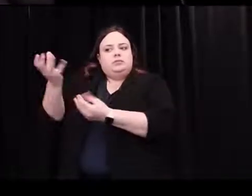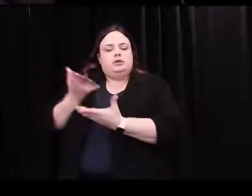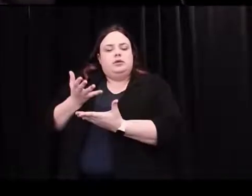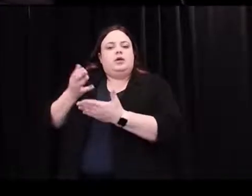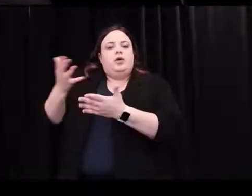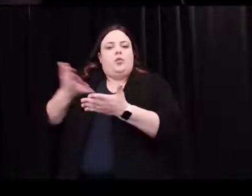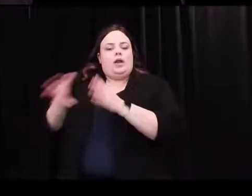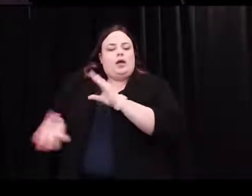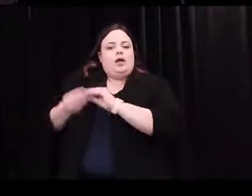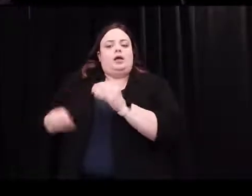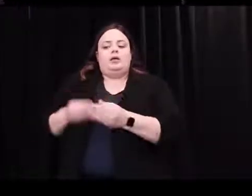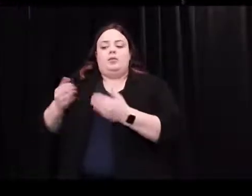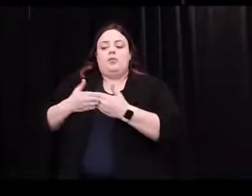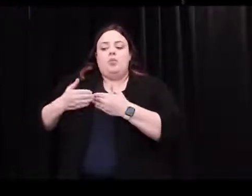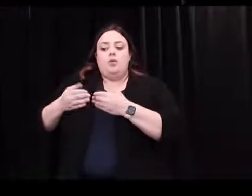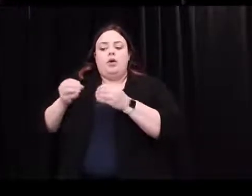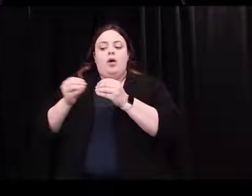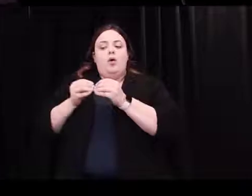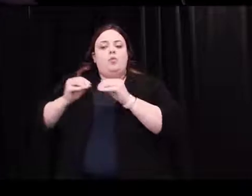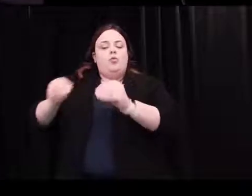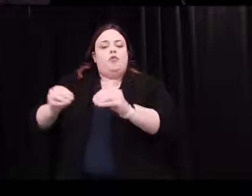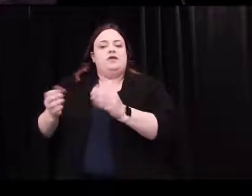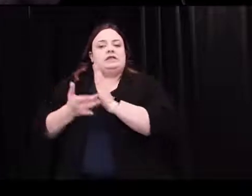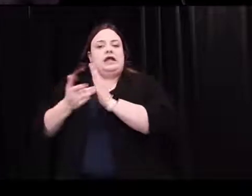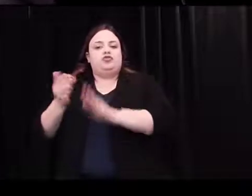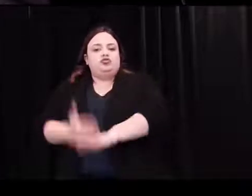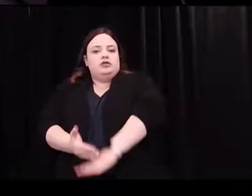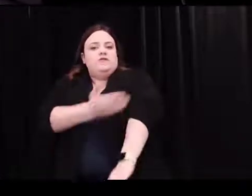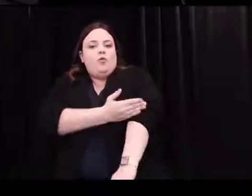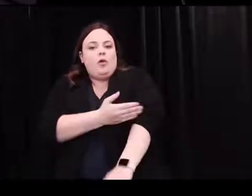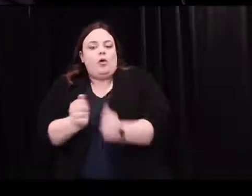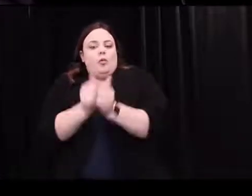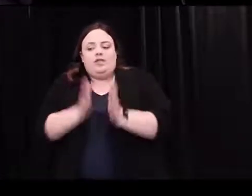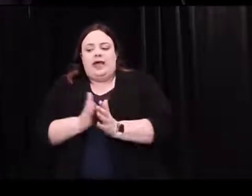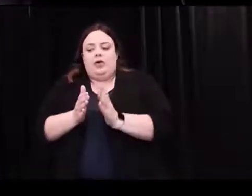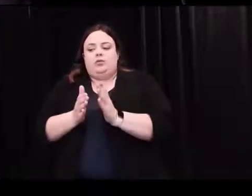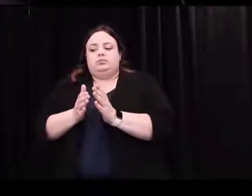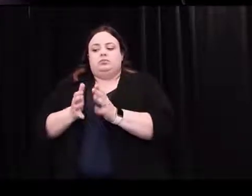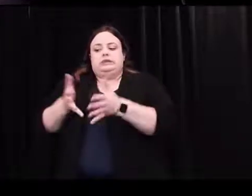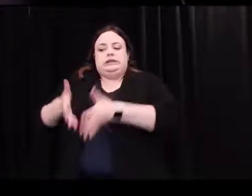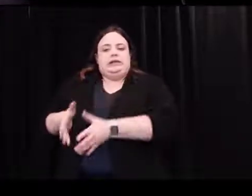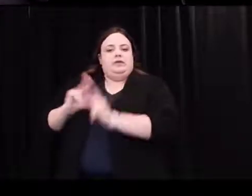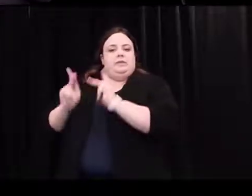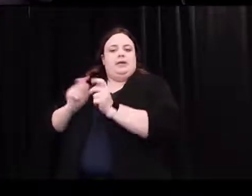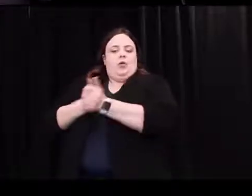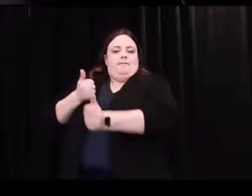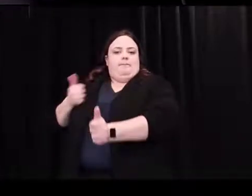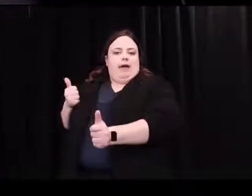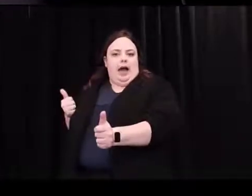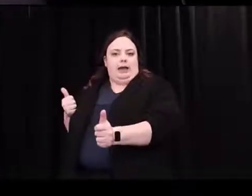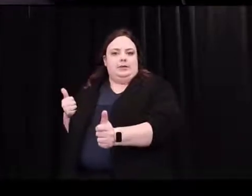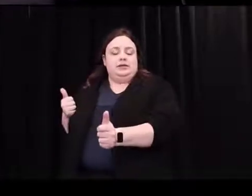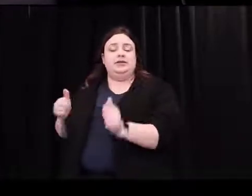technology forward without leaving people behind, and he's got a lot of really awesome stories about